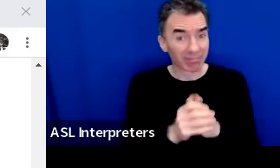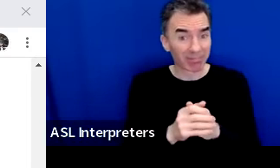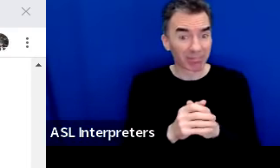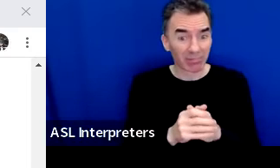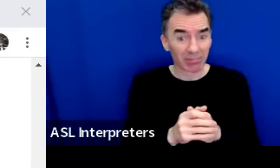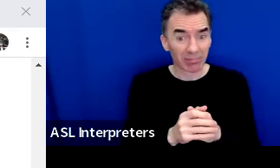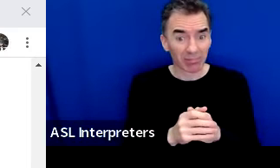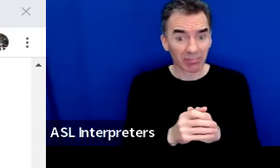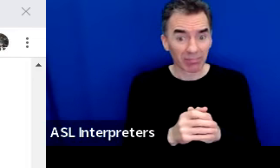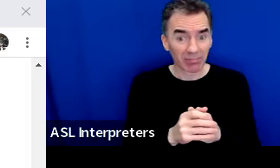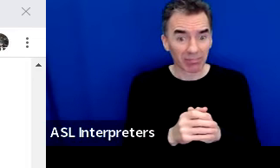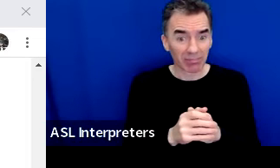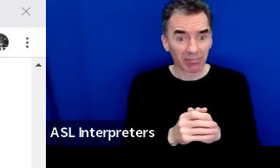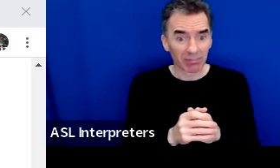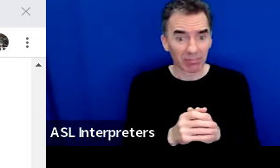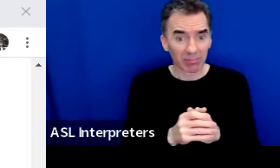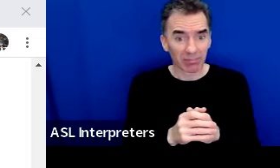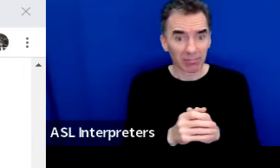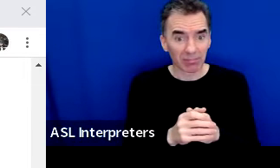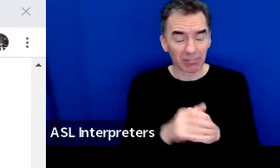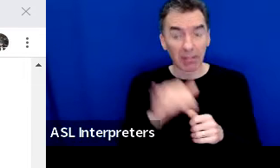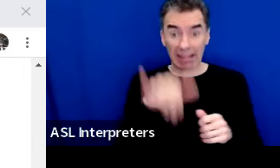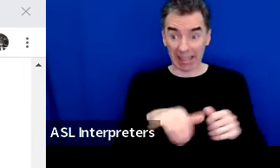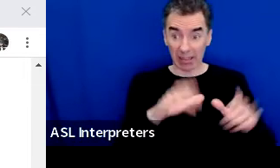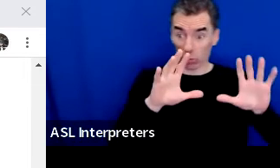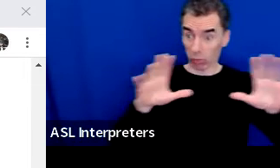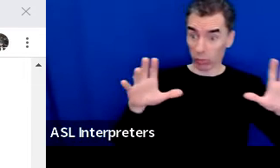and then embed them in that kind of randomization piece.